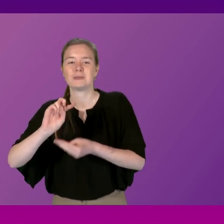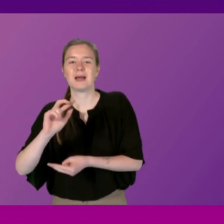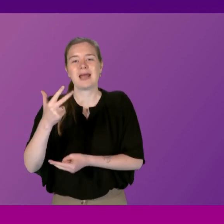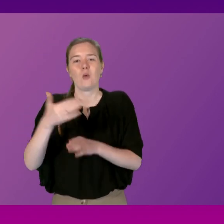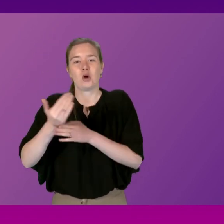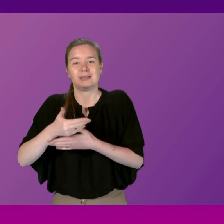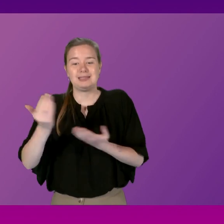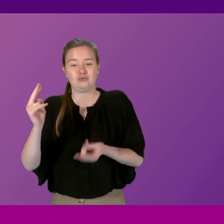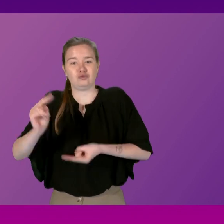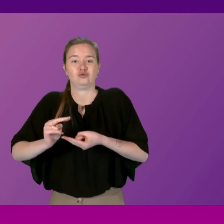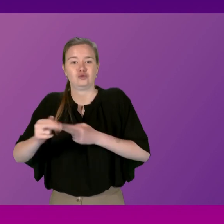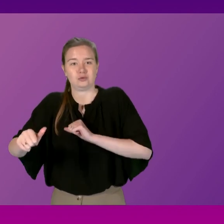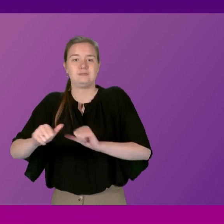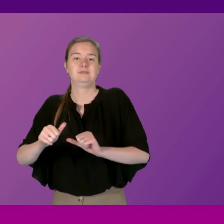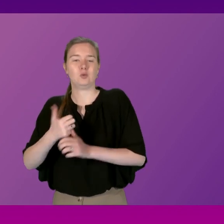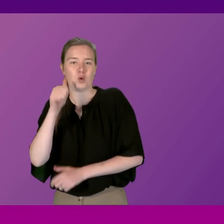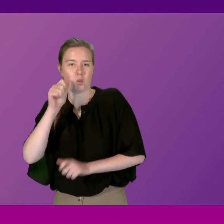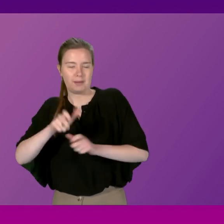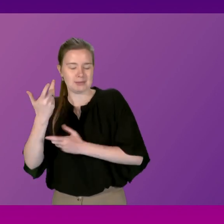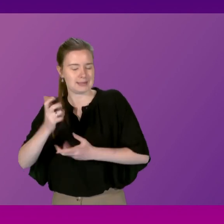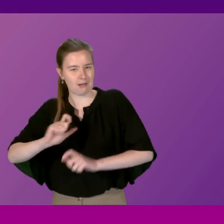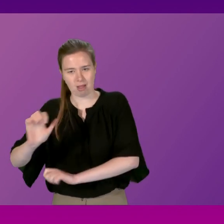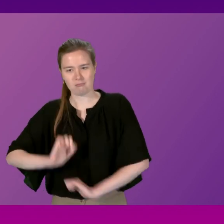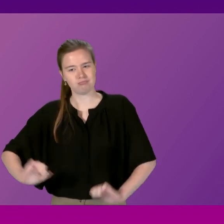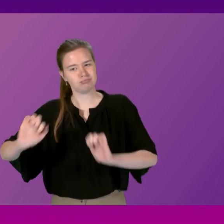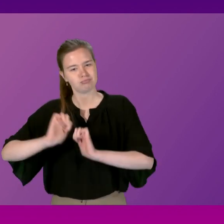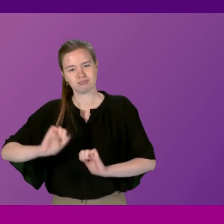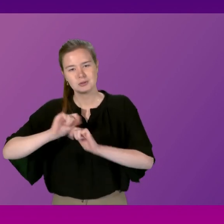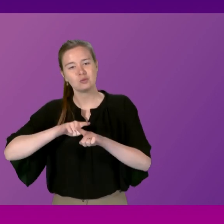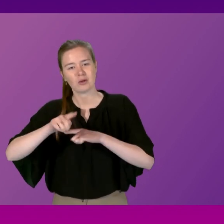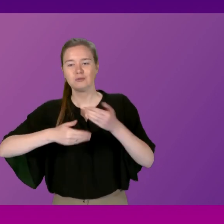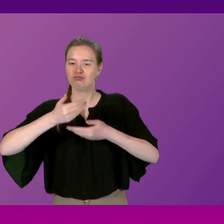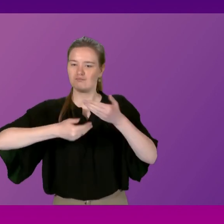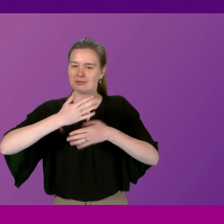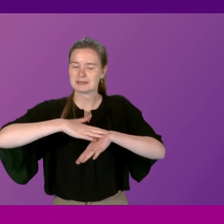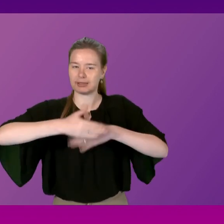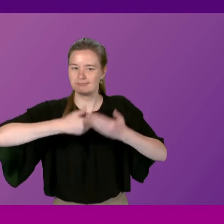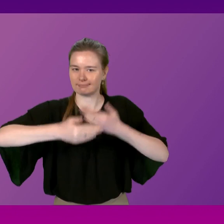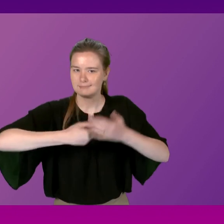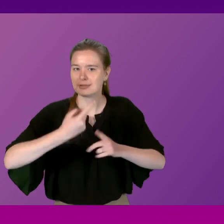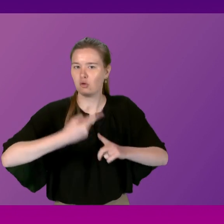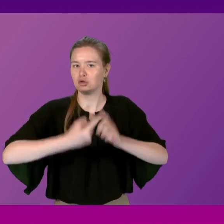We know that some people are still waiting too long, and speeding up processing remains an urgent priority.